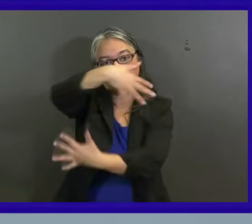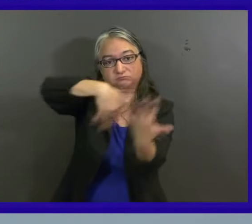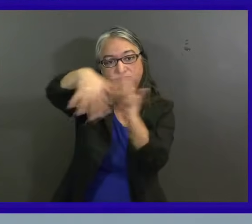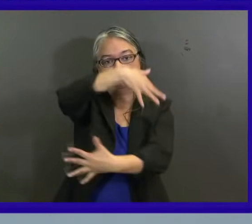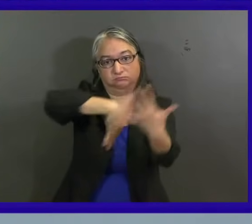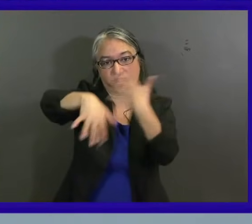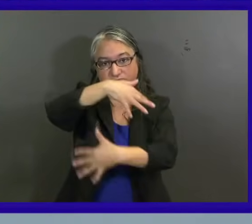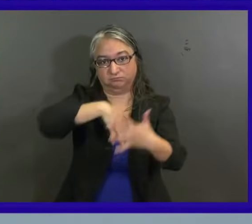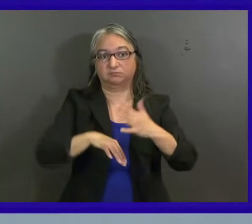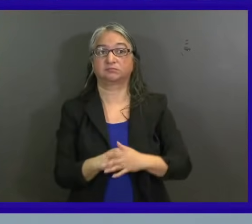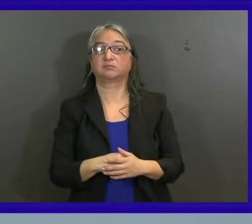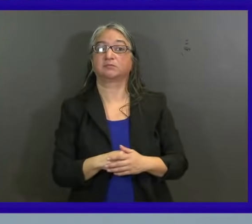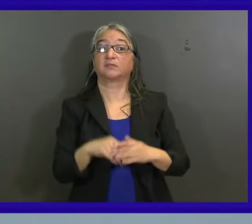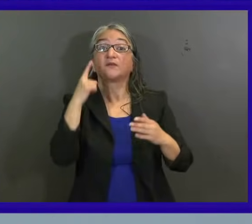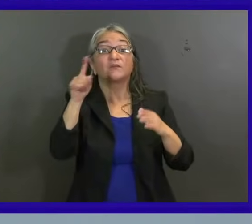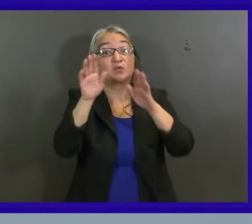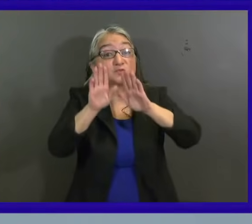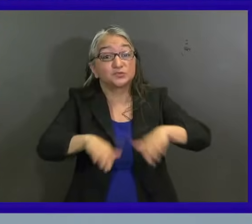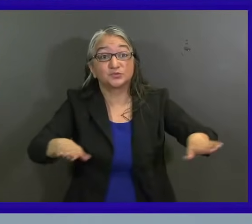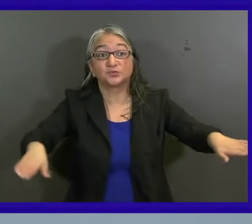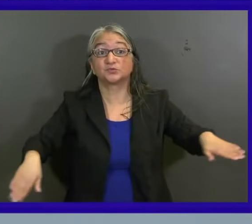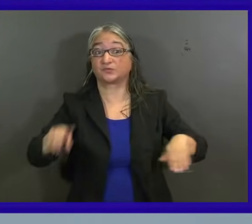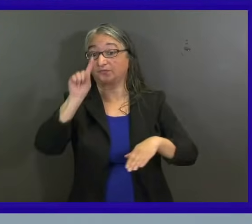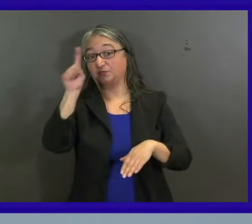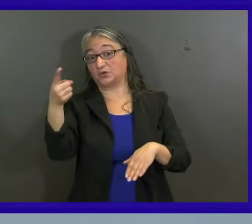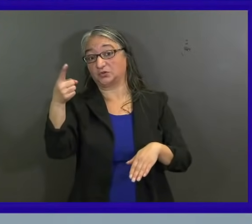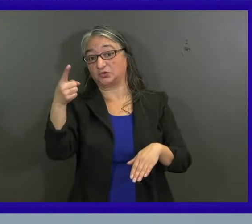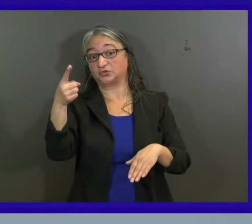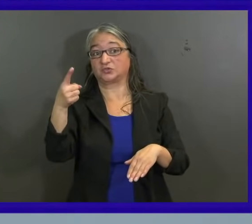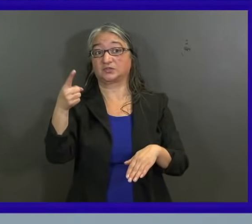weeks should pass between the first and second dose if they're between the ages of five to 11